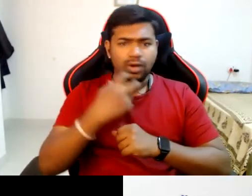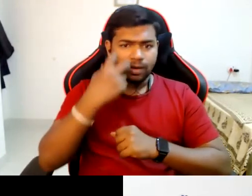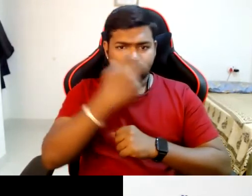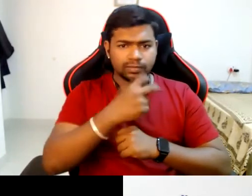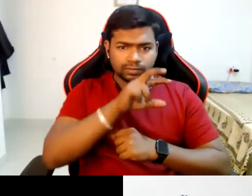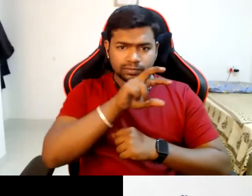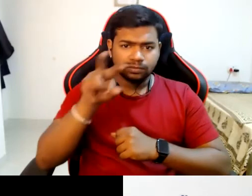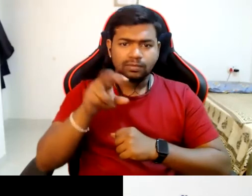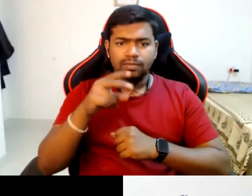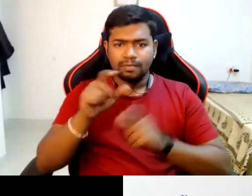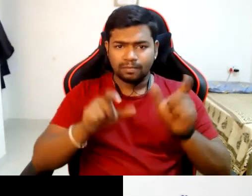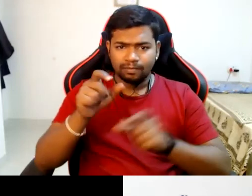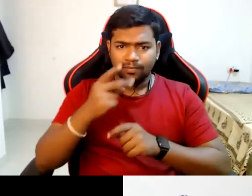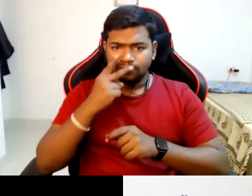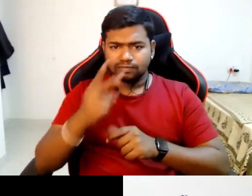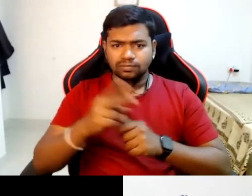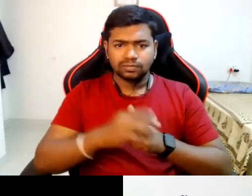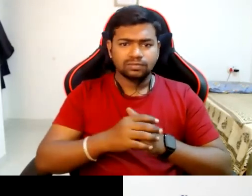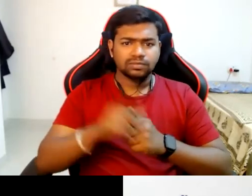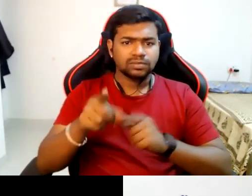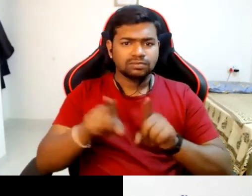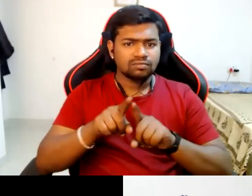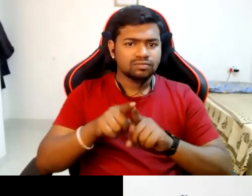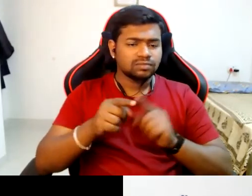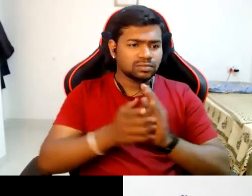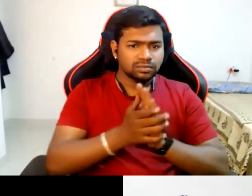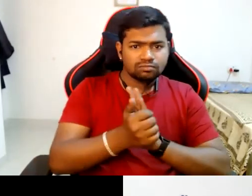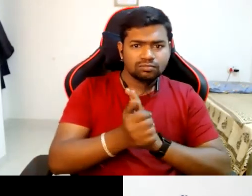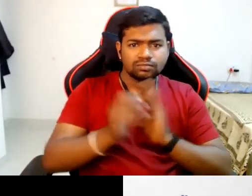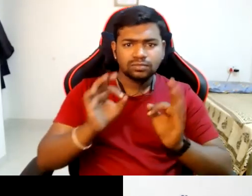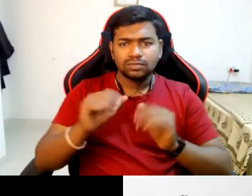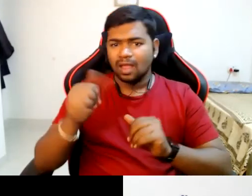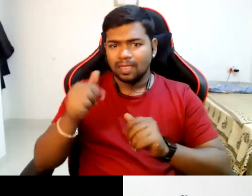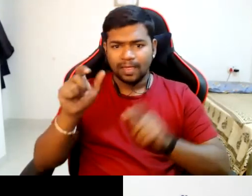so lip reading is the art of following the words at the speed of hearing lip movement and